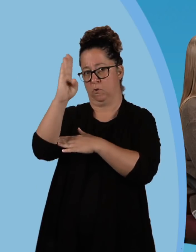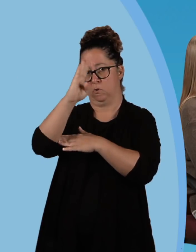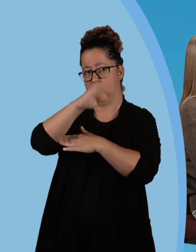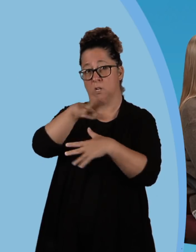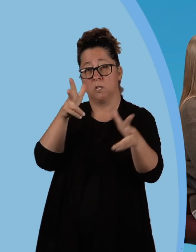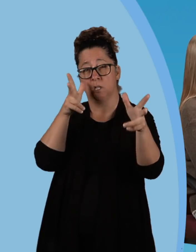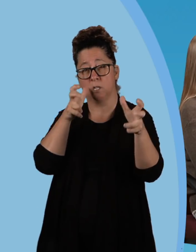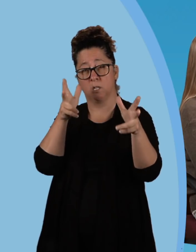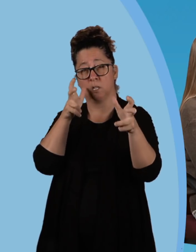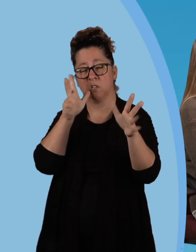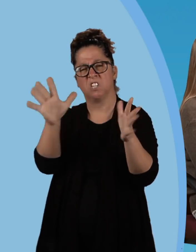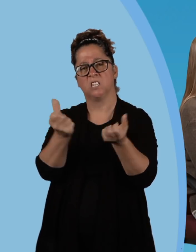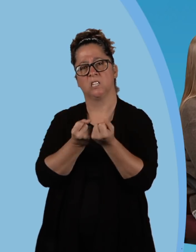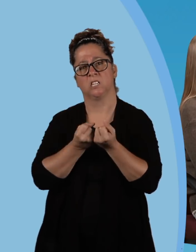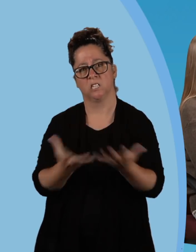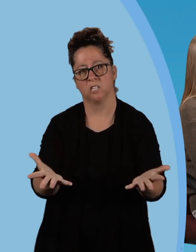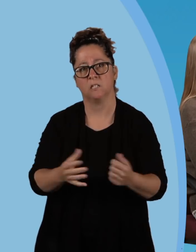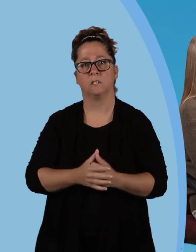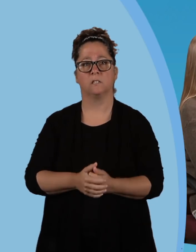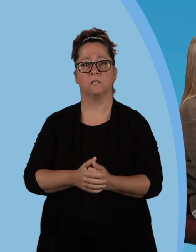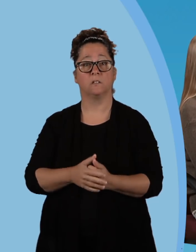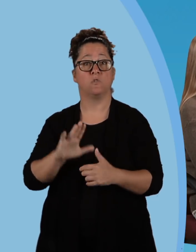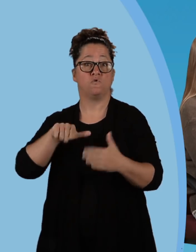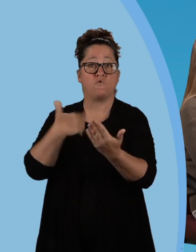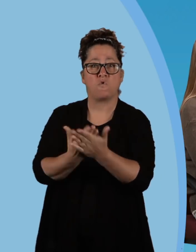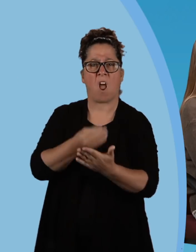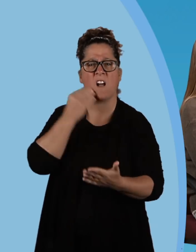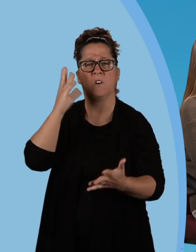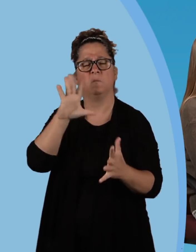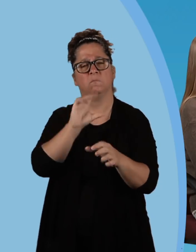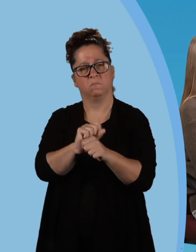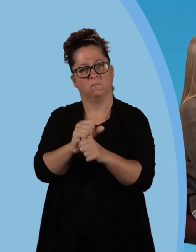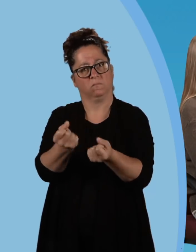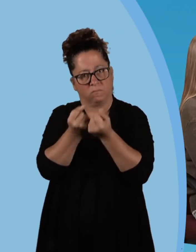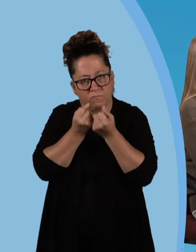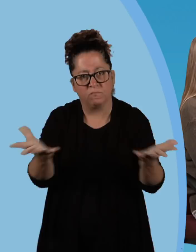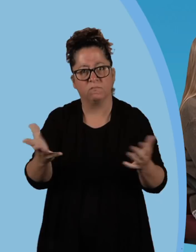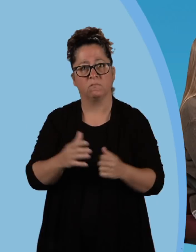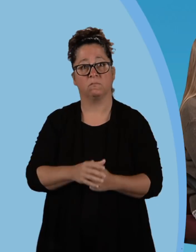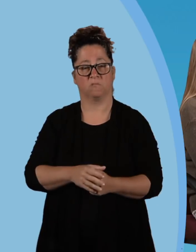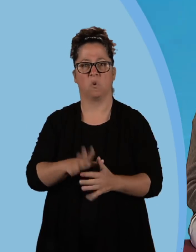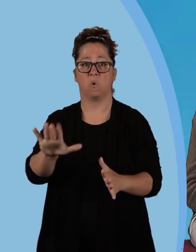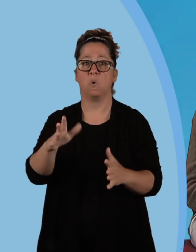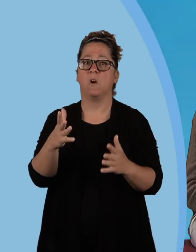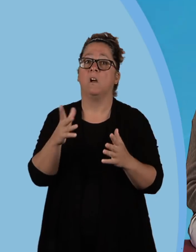They come home and they're really fatigued. It's quite hard on both the brain and on the eyes.